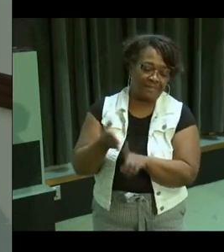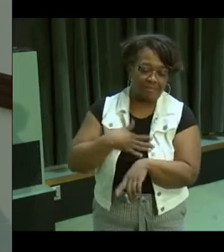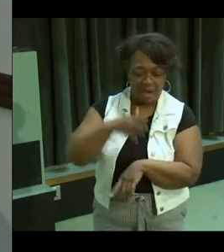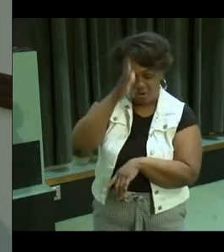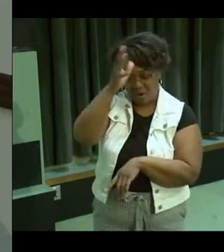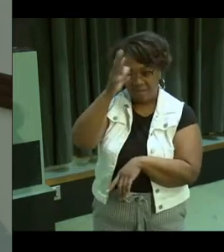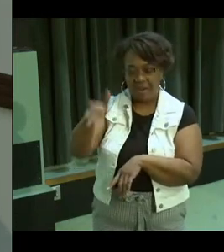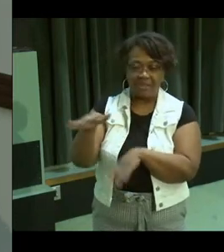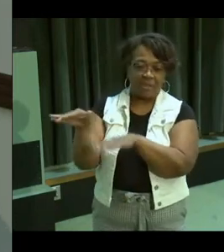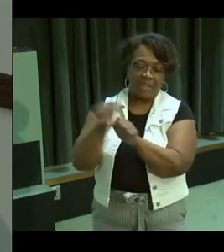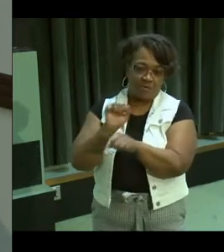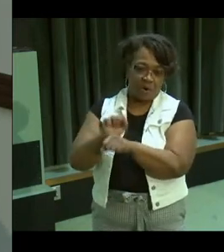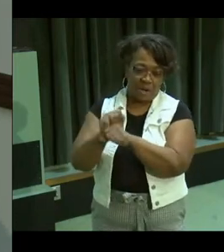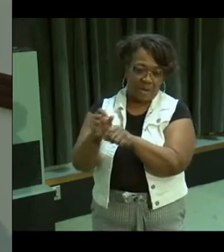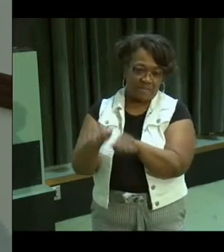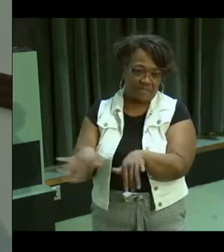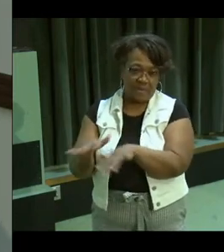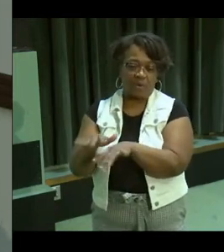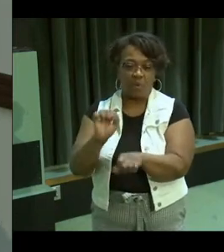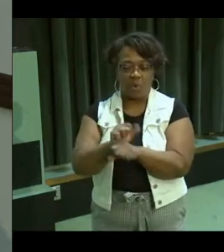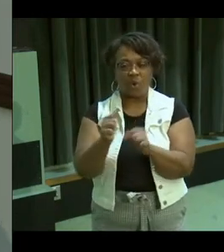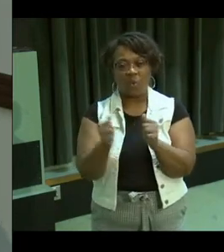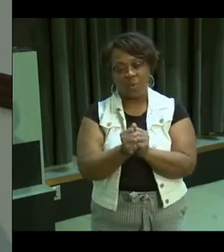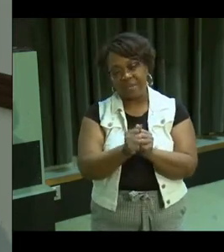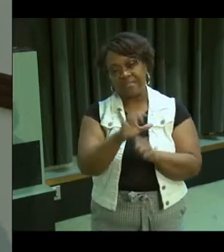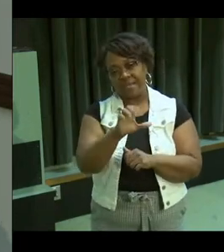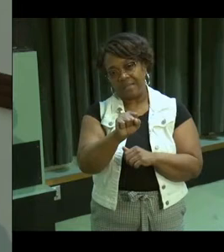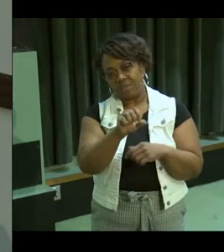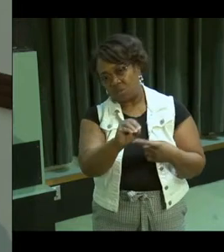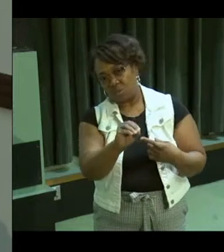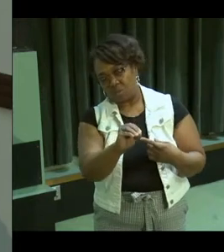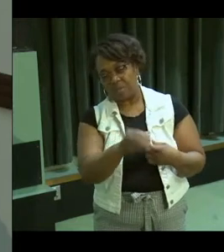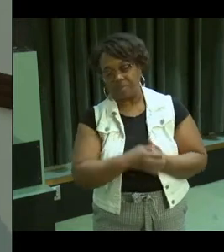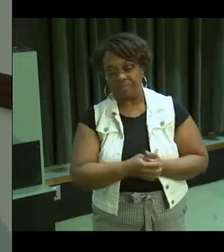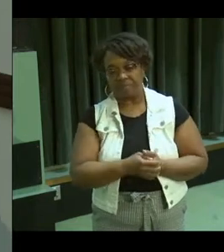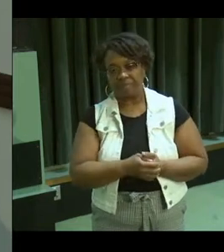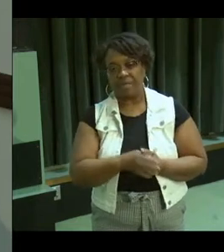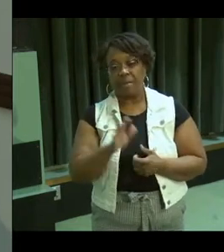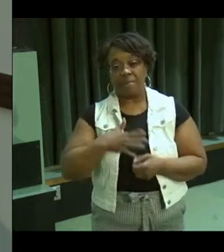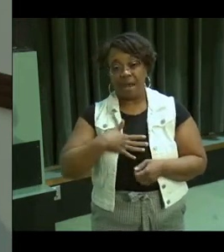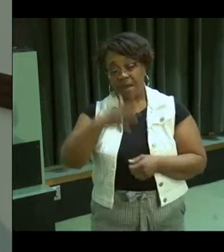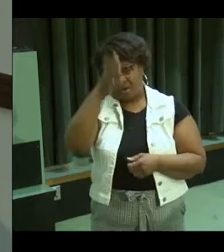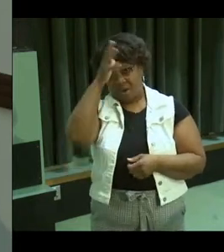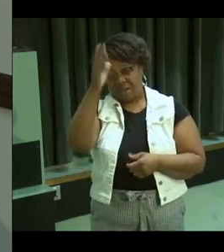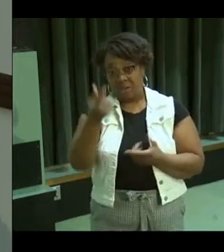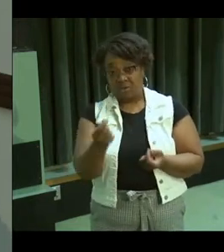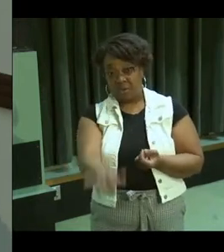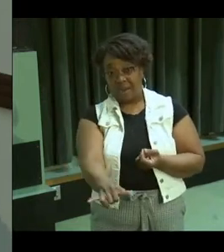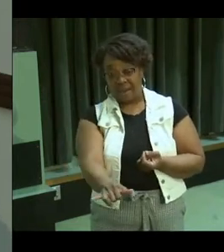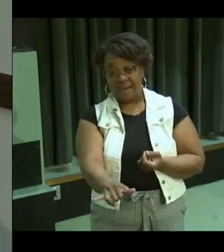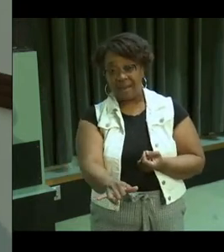leave, working in the fields and go work with community service